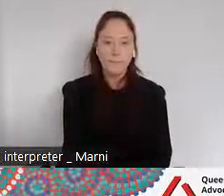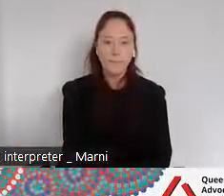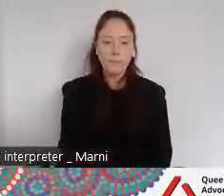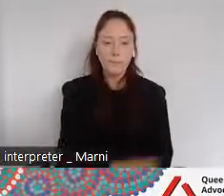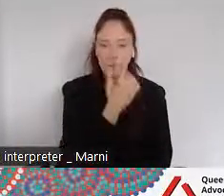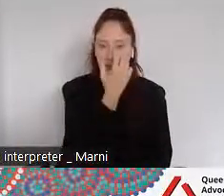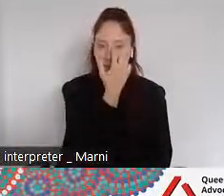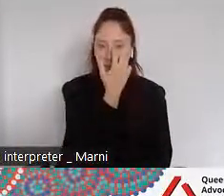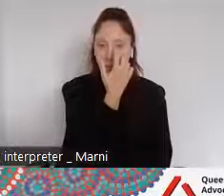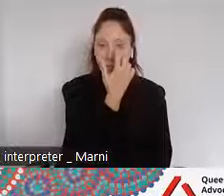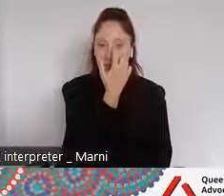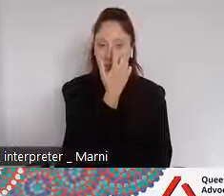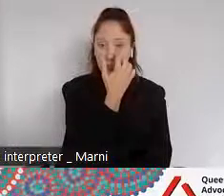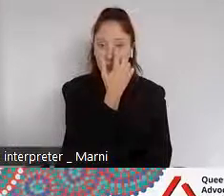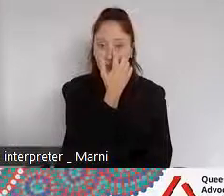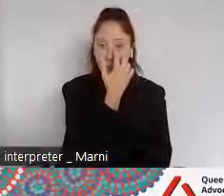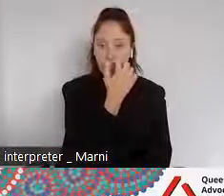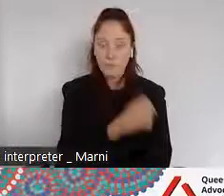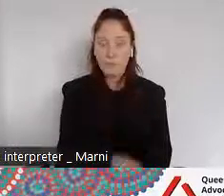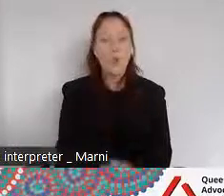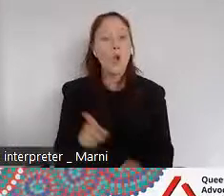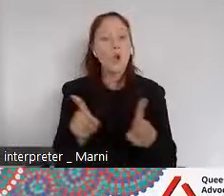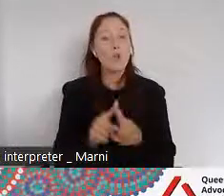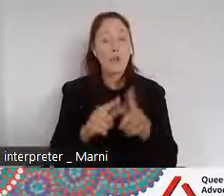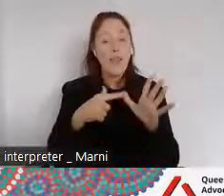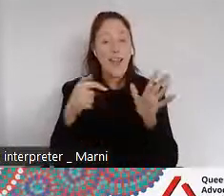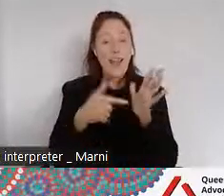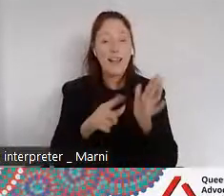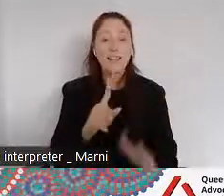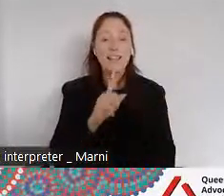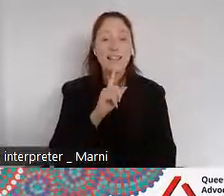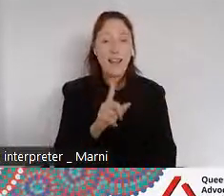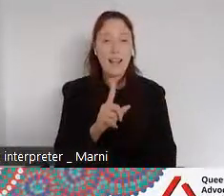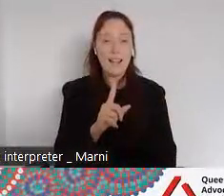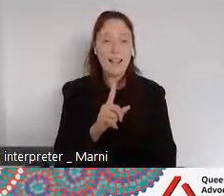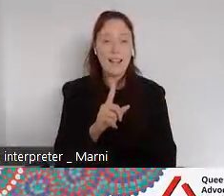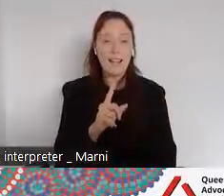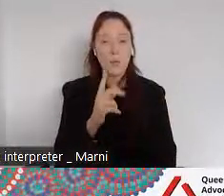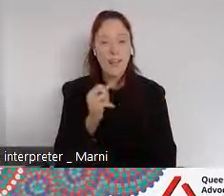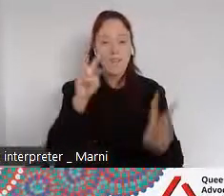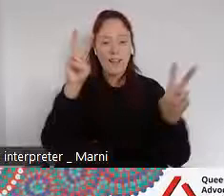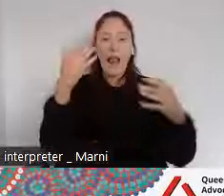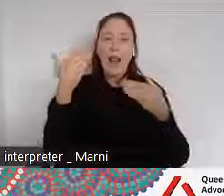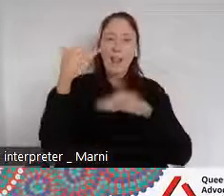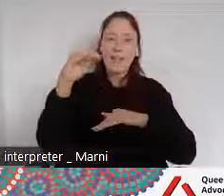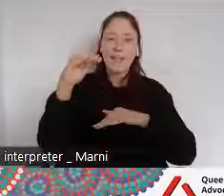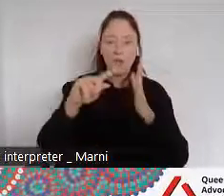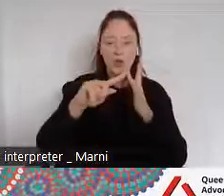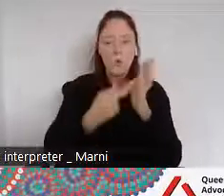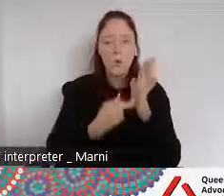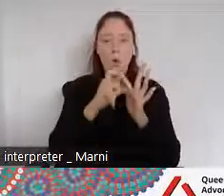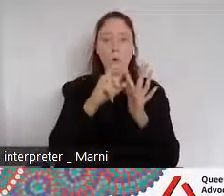this general position, the Act provides for four limitation orders which ultimately the tribunal